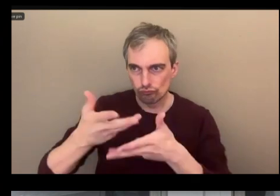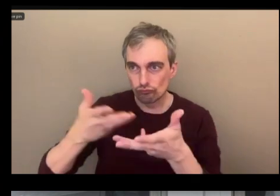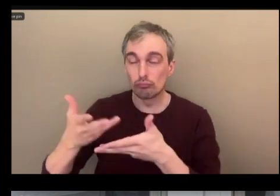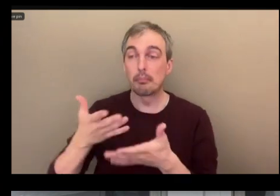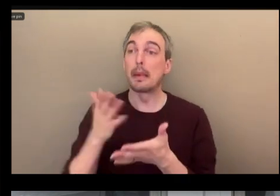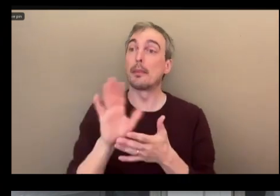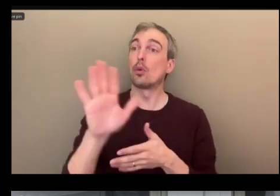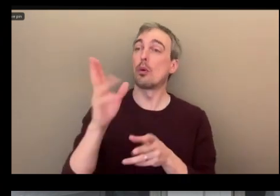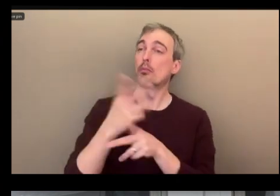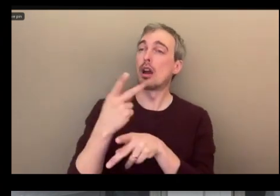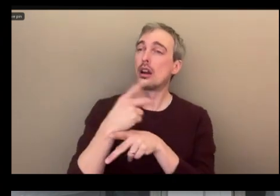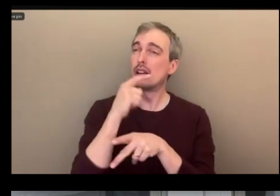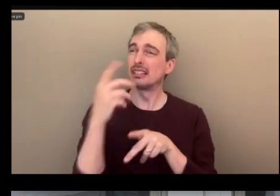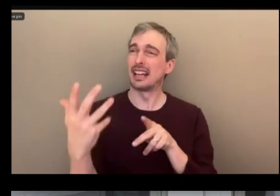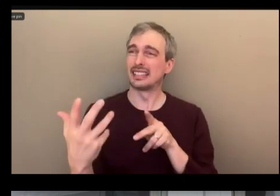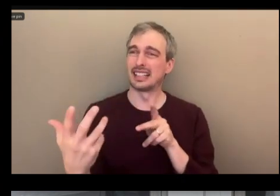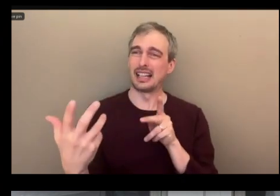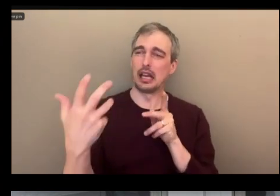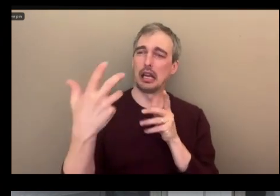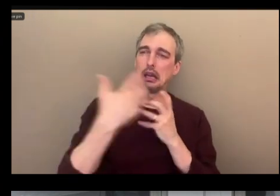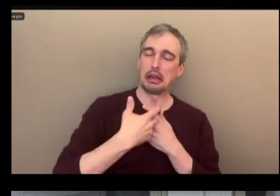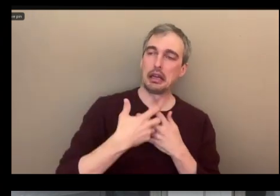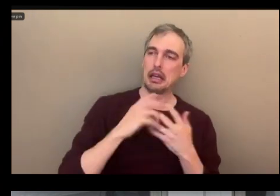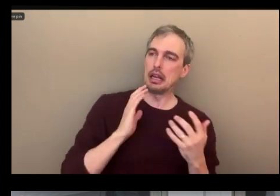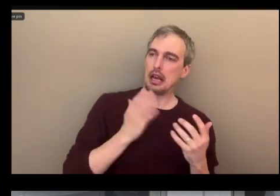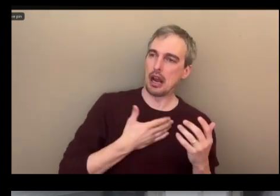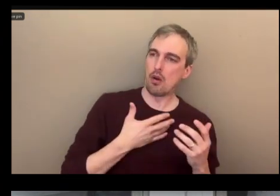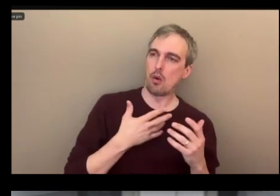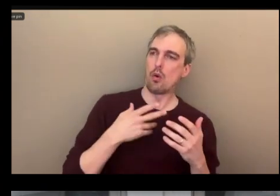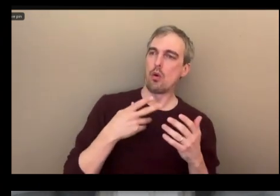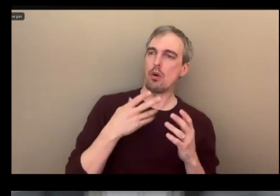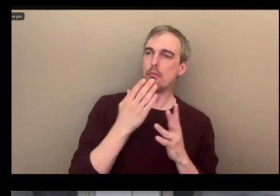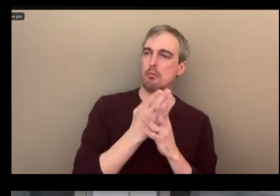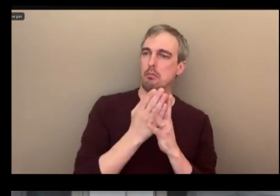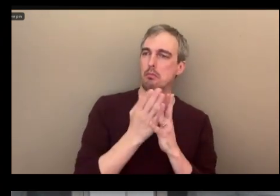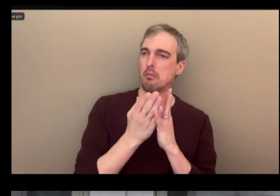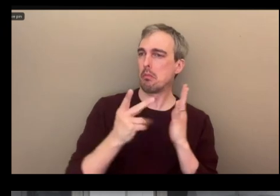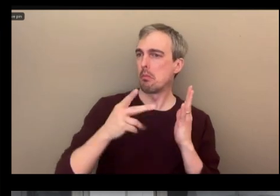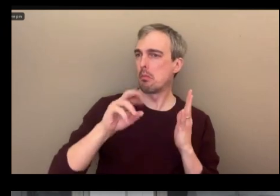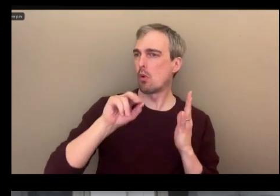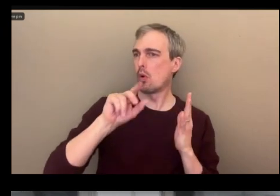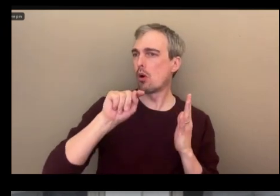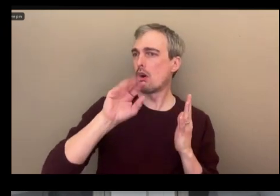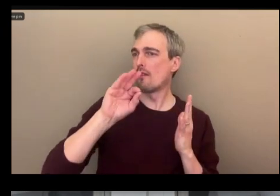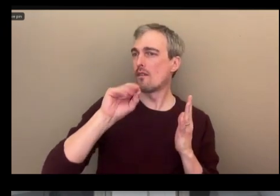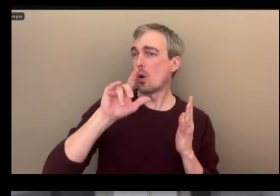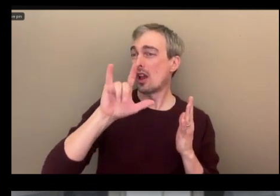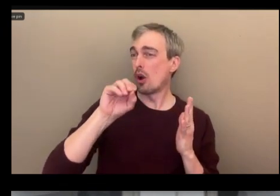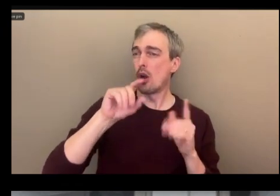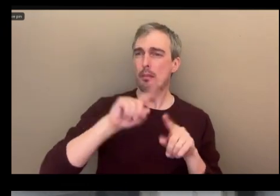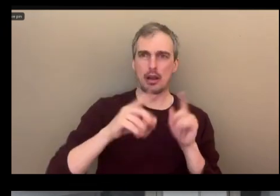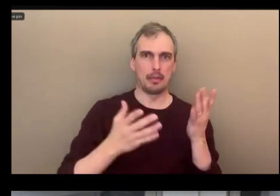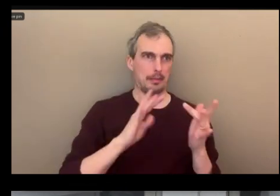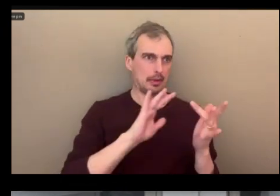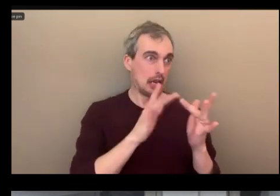connections you'll make and what we will share with people might go a lot further for you than just being part of it. Disability advocates.